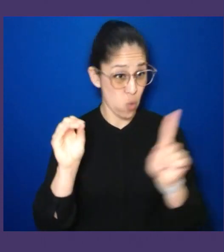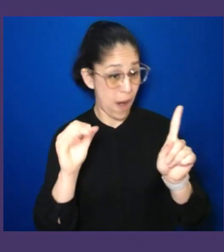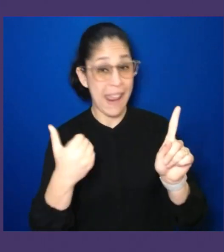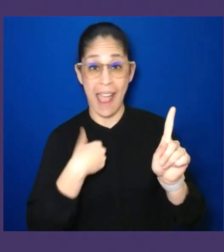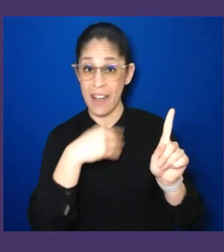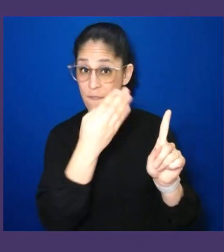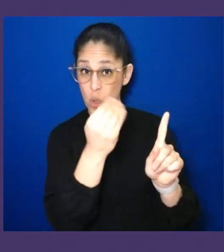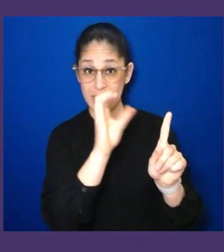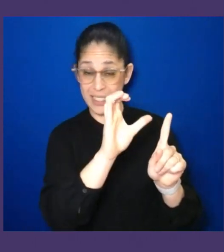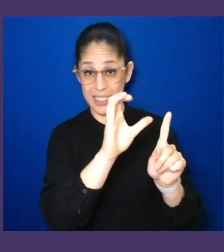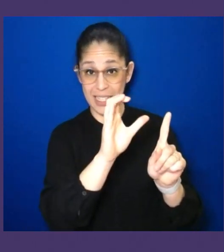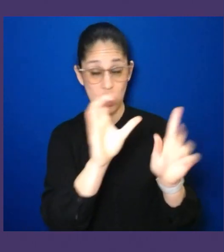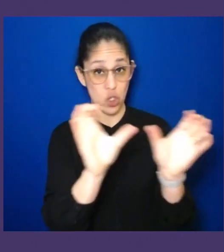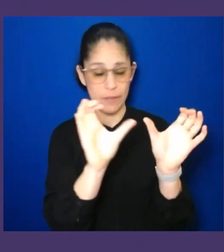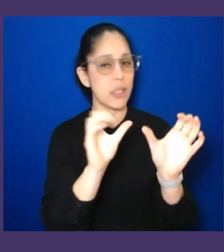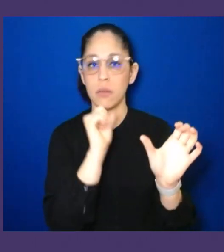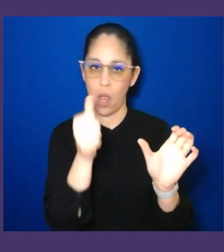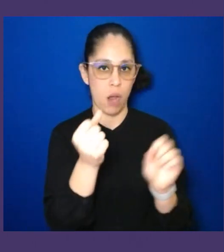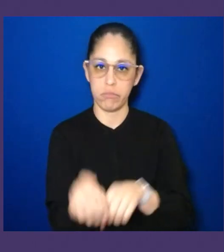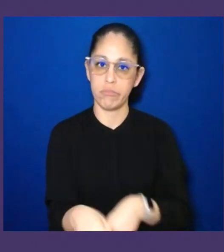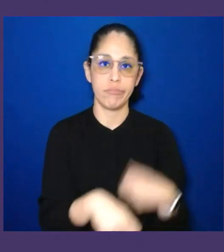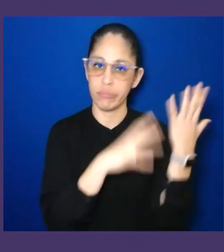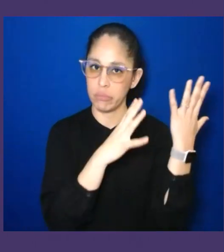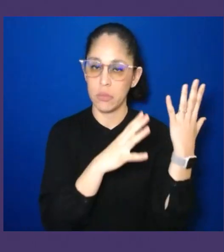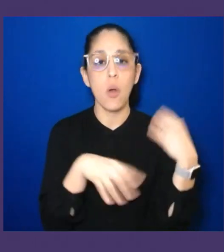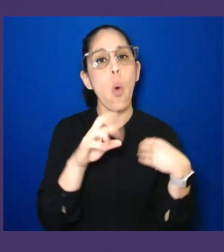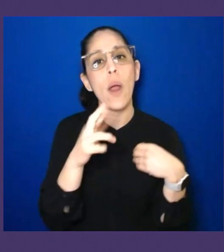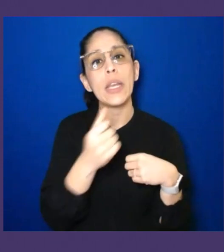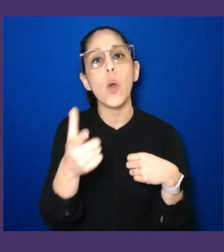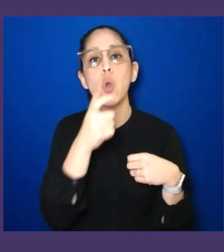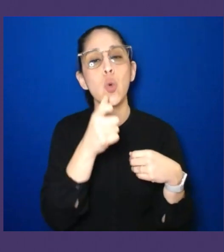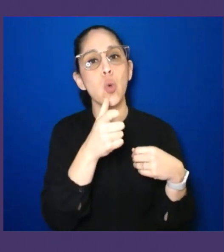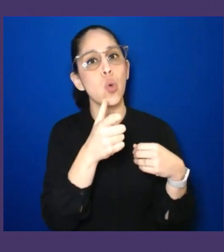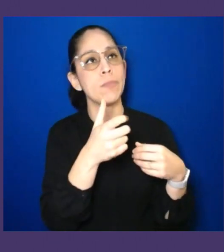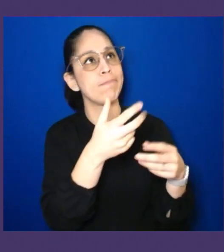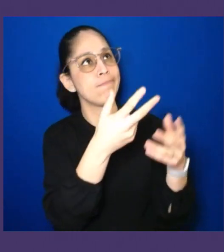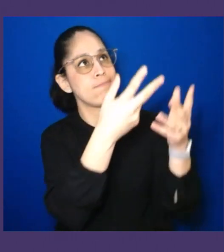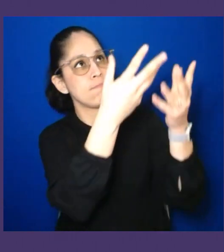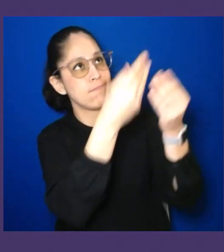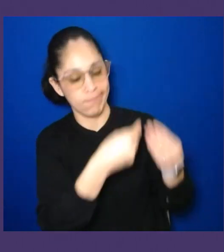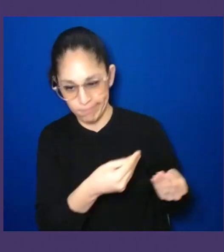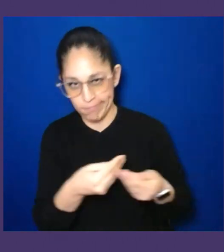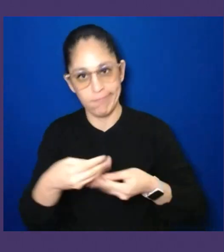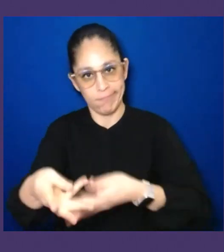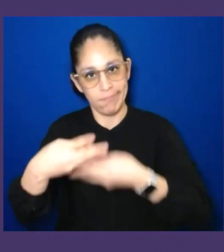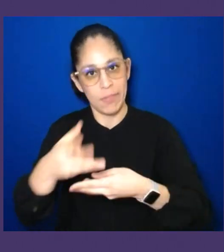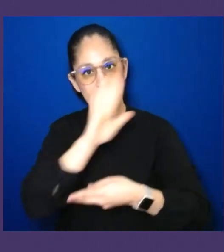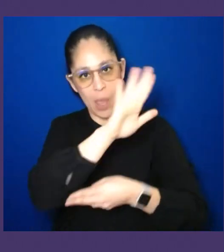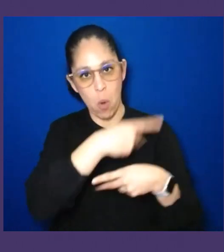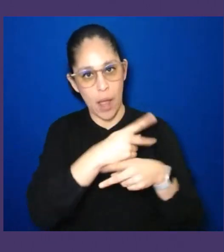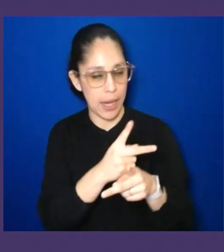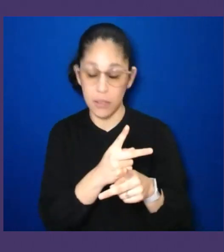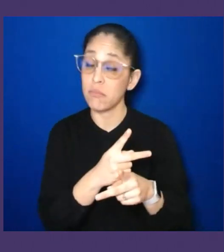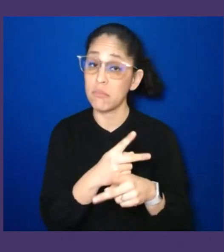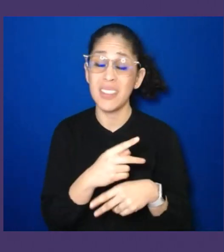nor did anyone in their supply chains. Now, that hasn't always been the case. Over time, what we've seen,